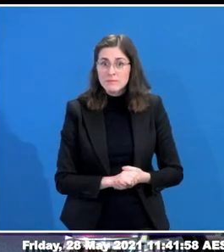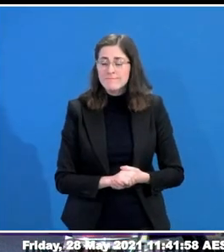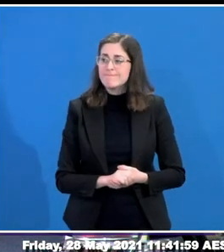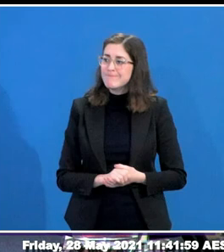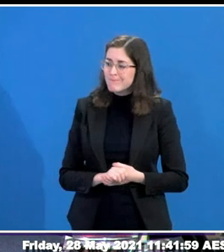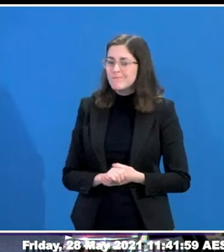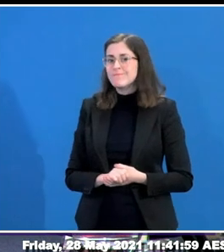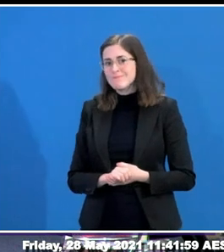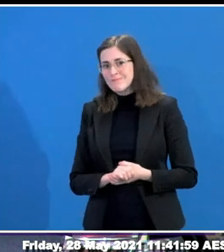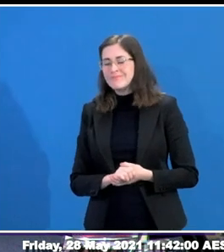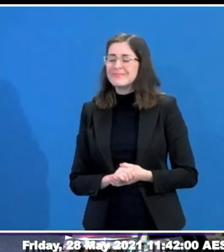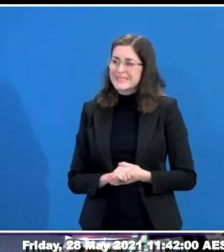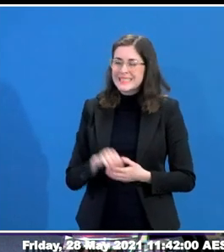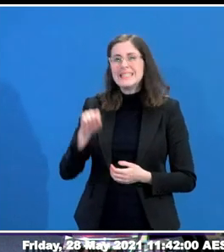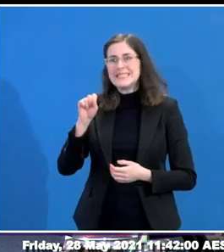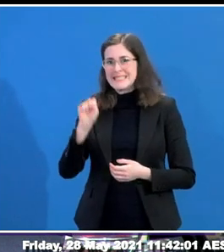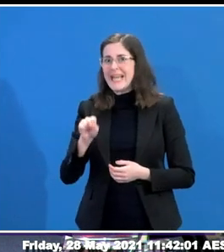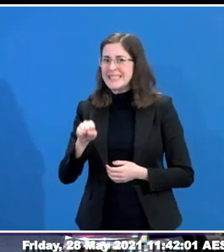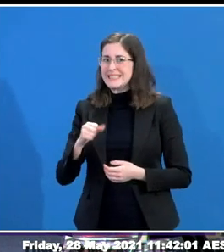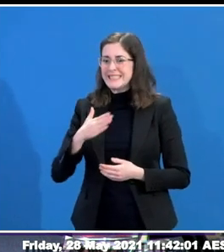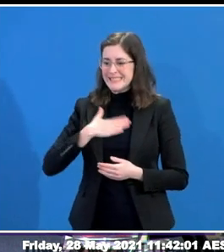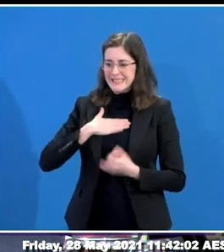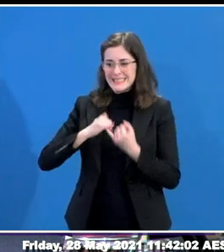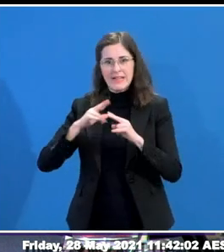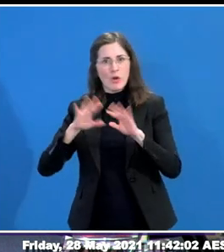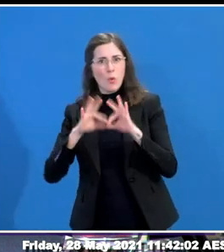I think there were gaps, yes, in our systems and processes that